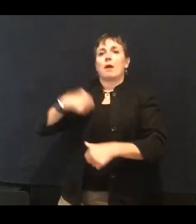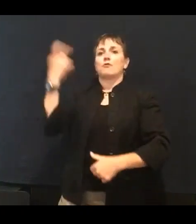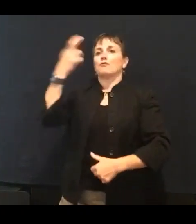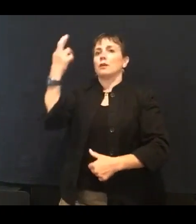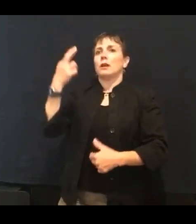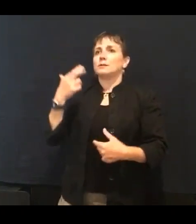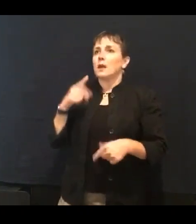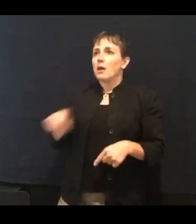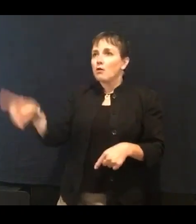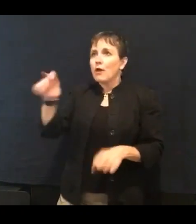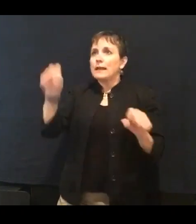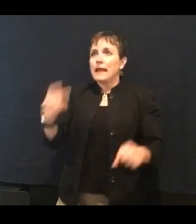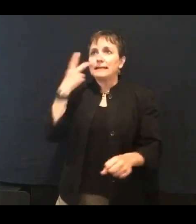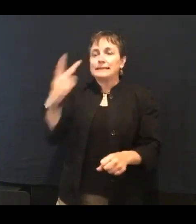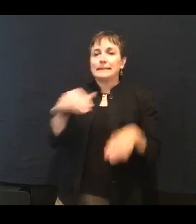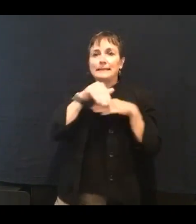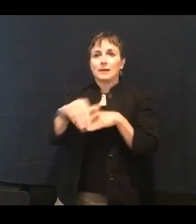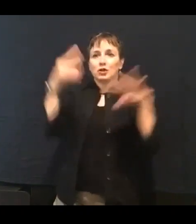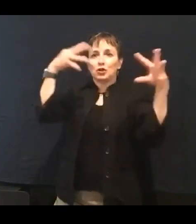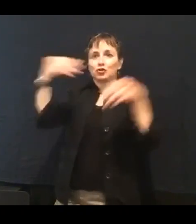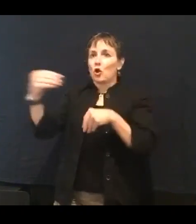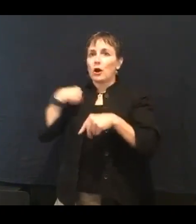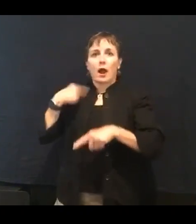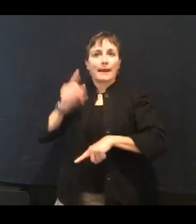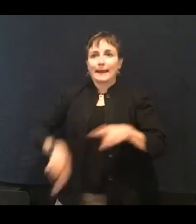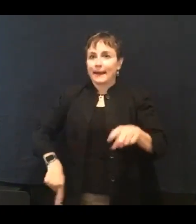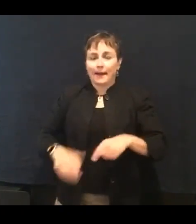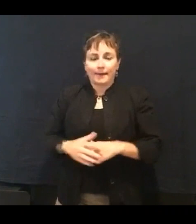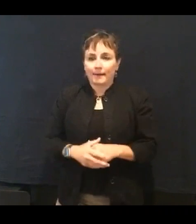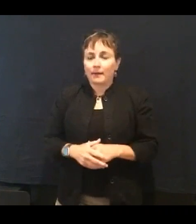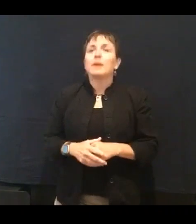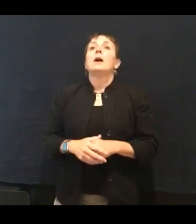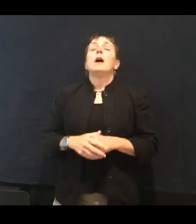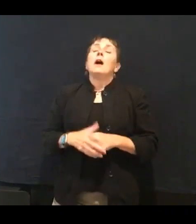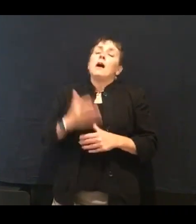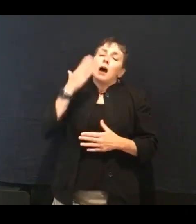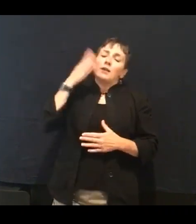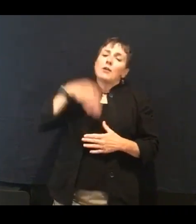It is a parent's natural inclination to want to protect their child. And I realized that